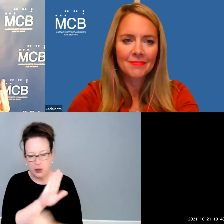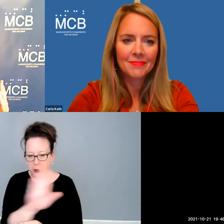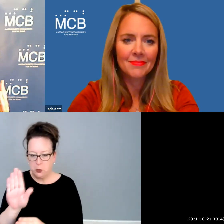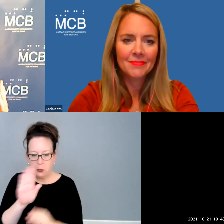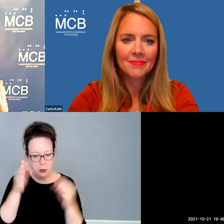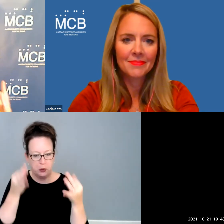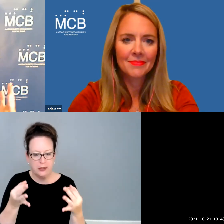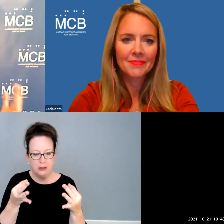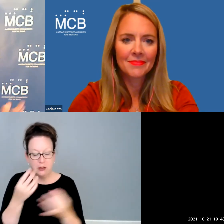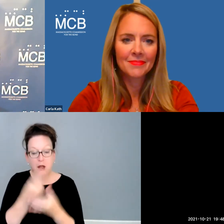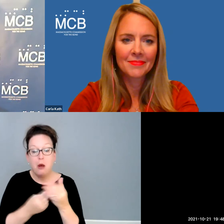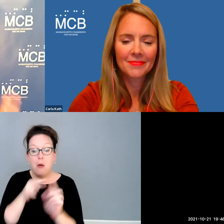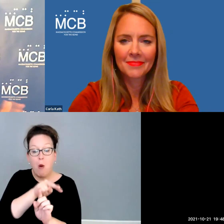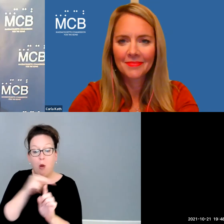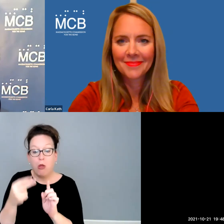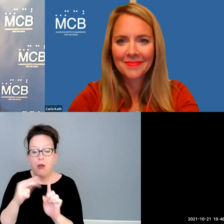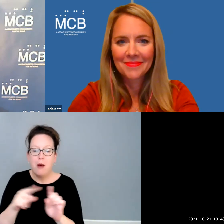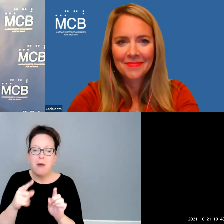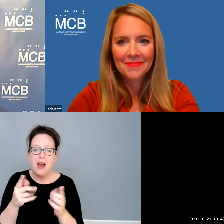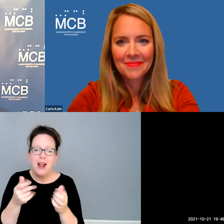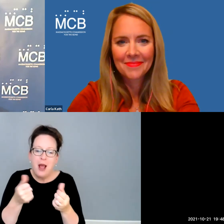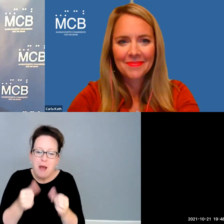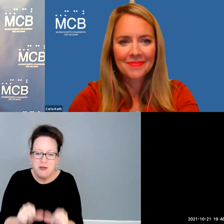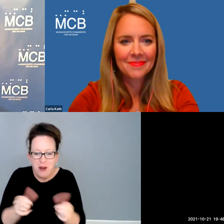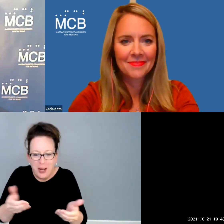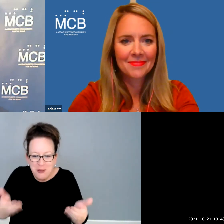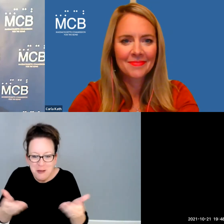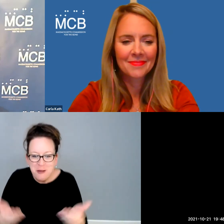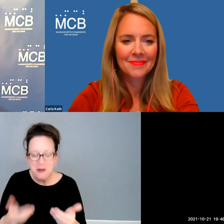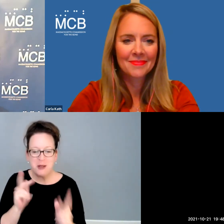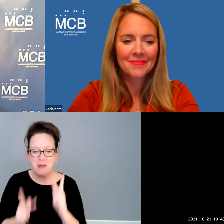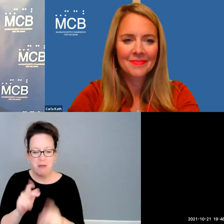However, I'm trying to incent people to get into the labor force because I do think